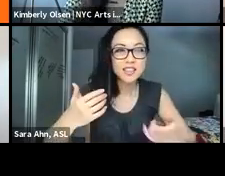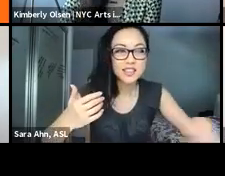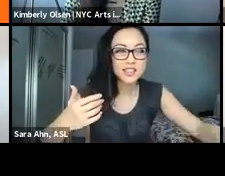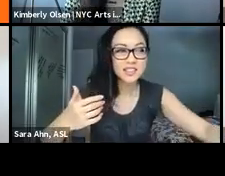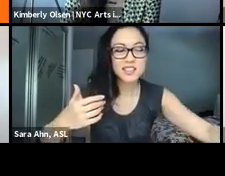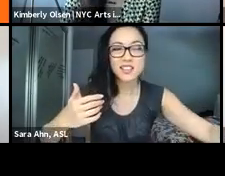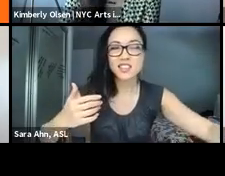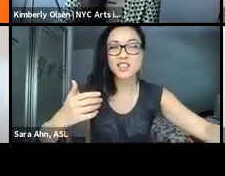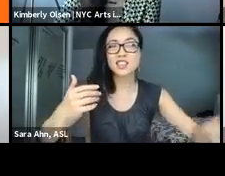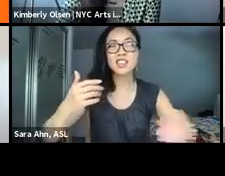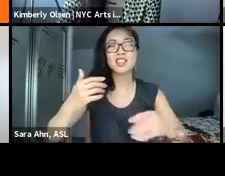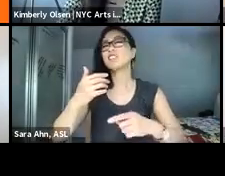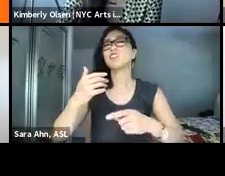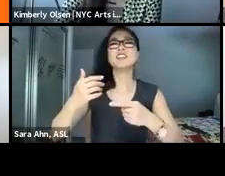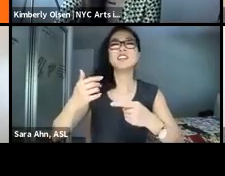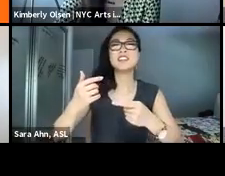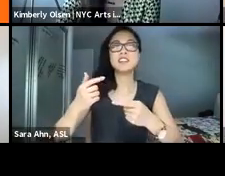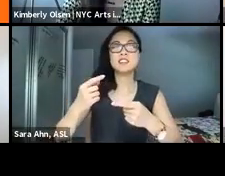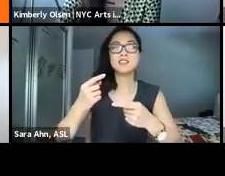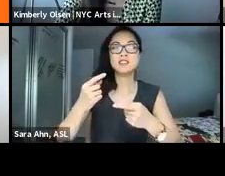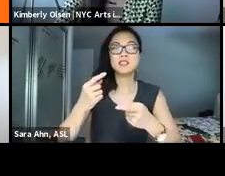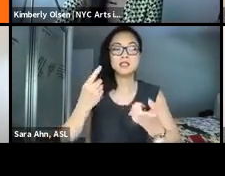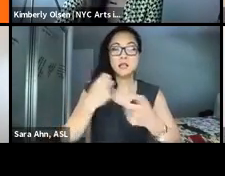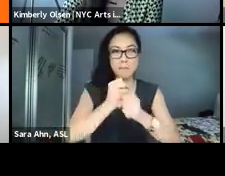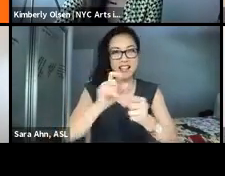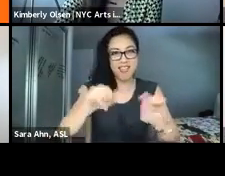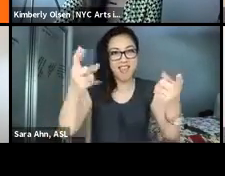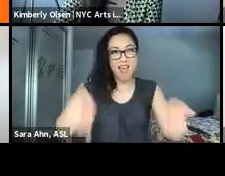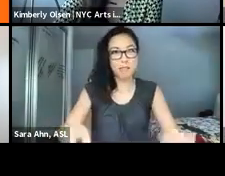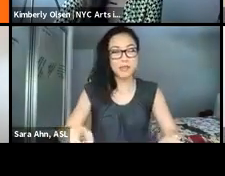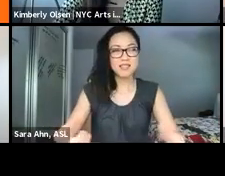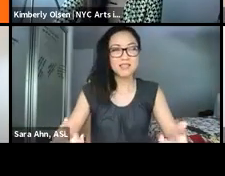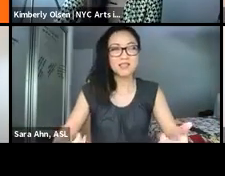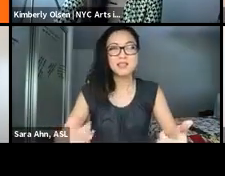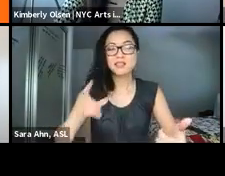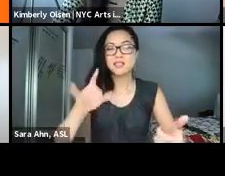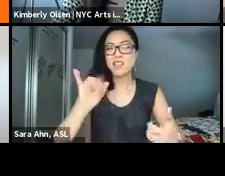in, how will cooperations step in so we can pay the teaching artists that aren't as equally